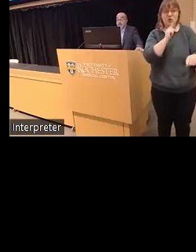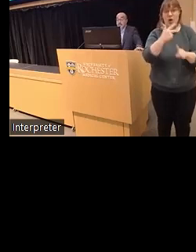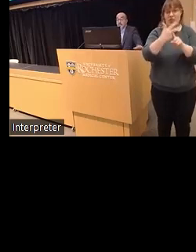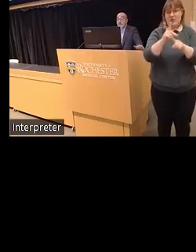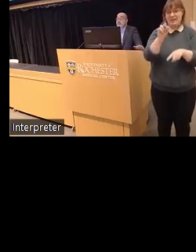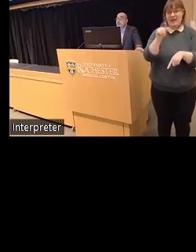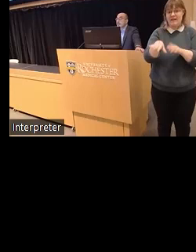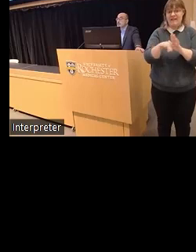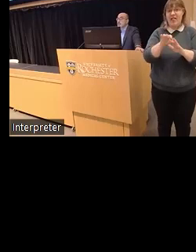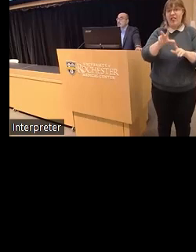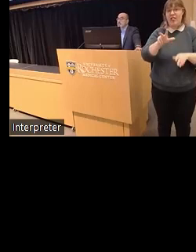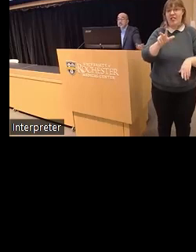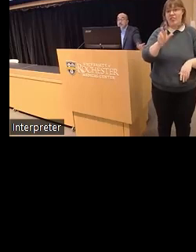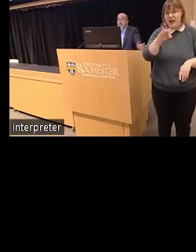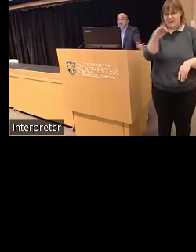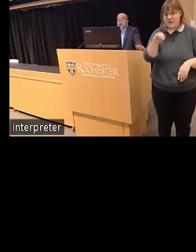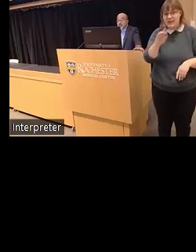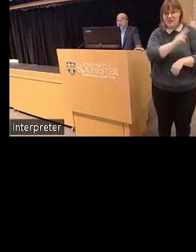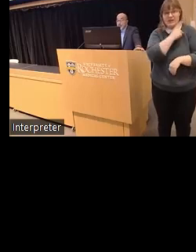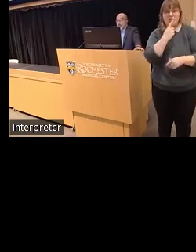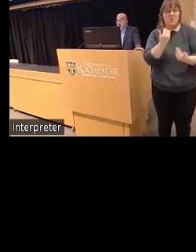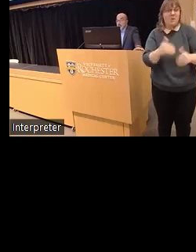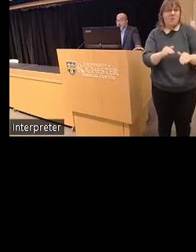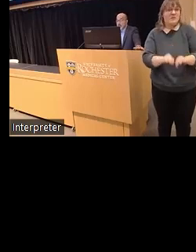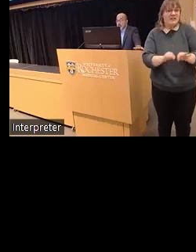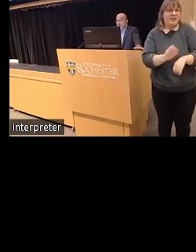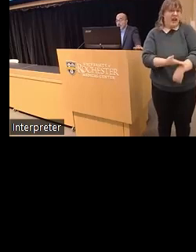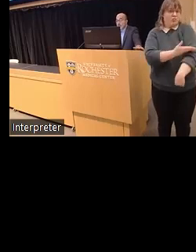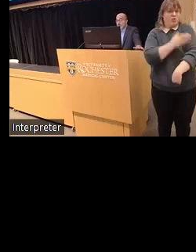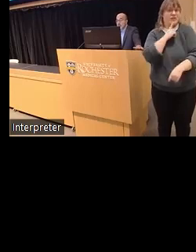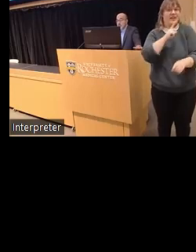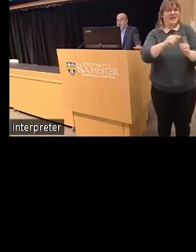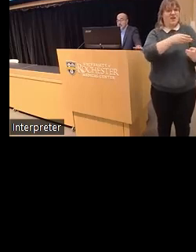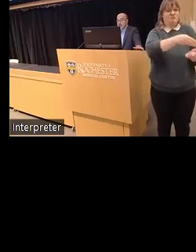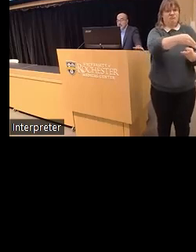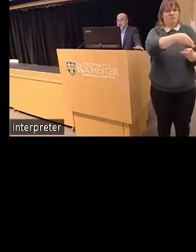39% of the patients were significantly improved and it was in different domains it wasn't just uh